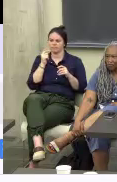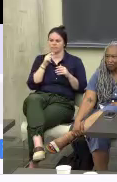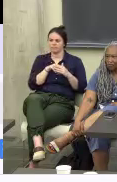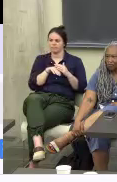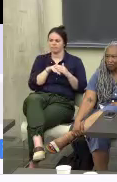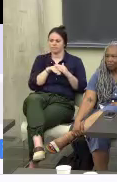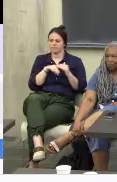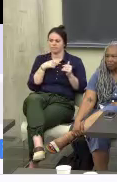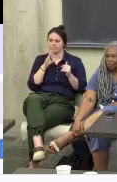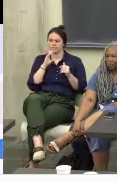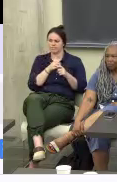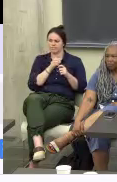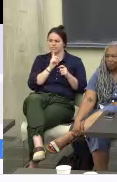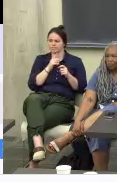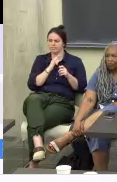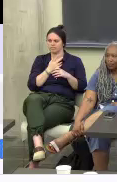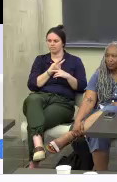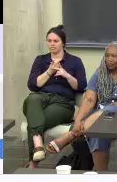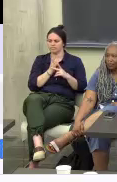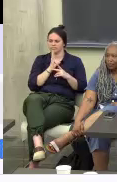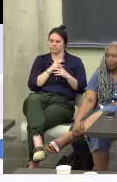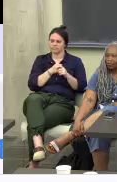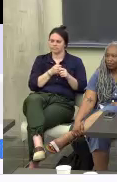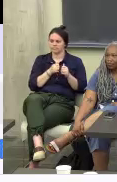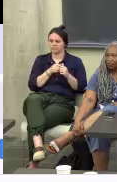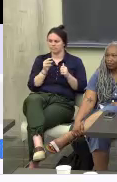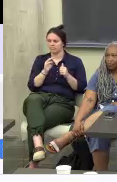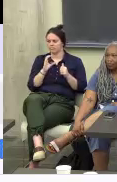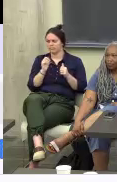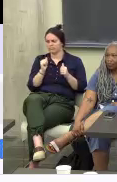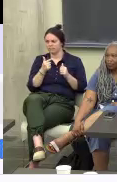we will make sure our products will comply with WCAG, blah, blah, blah.